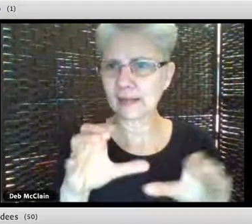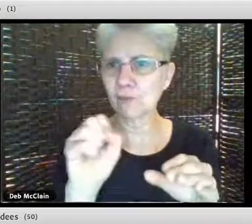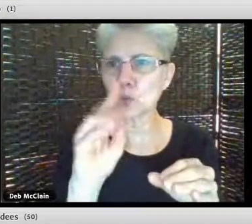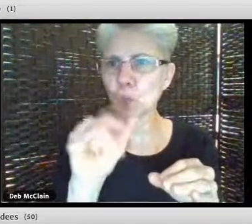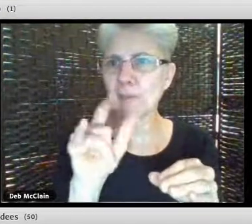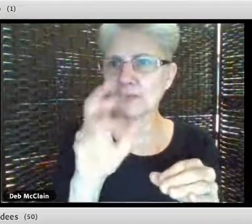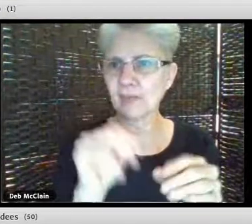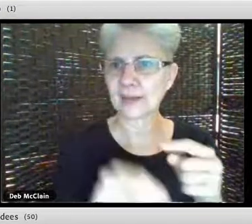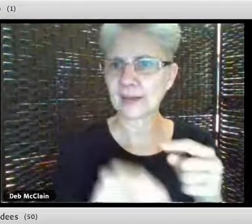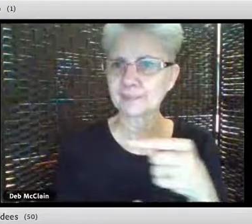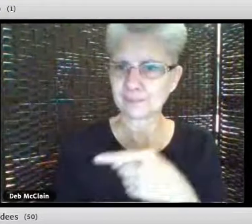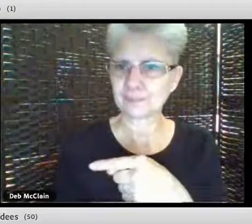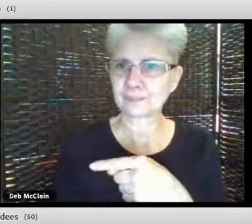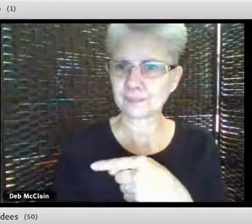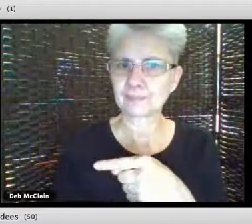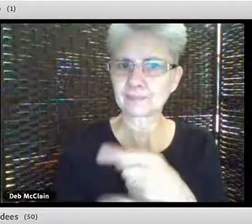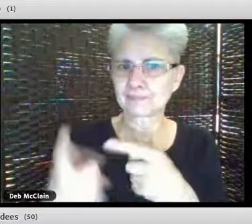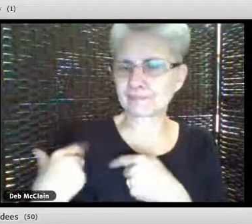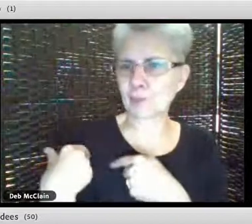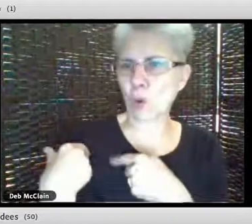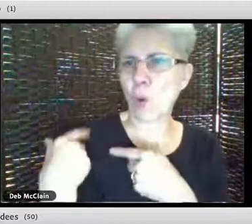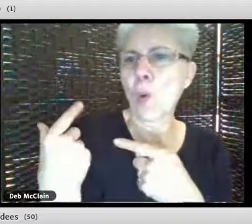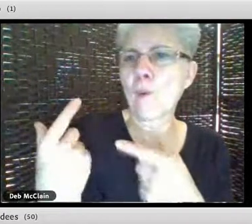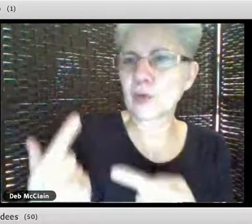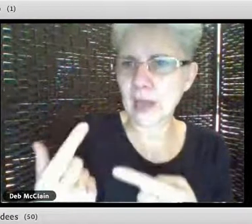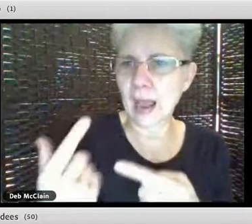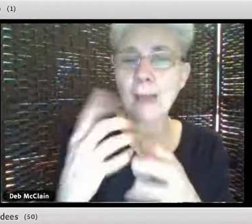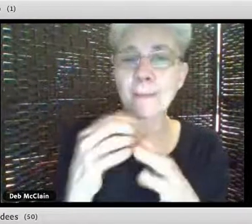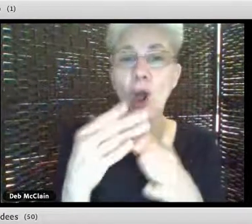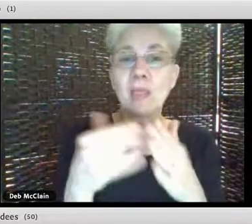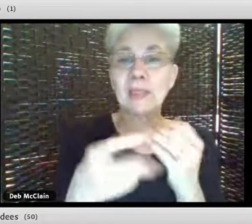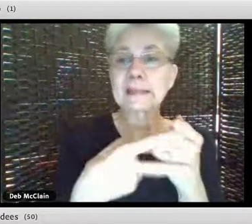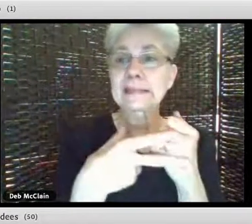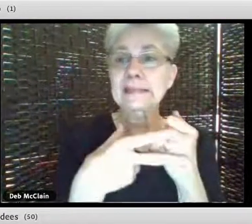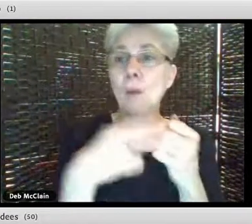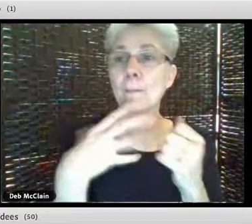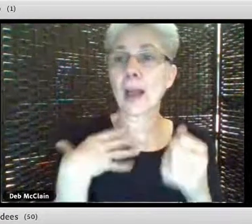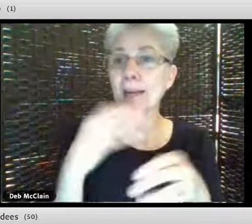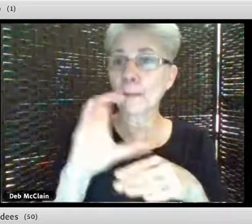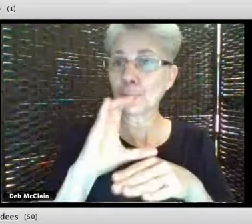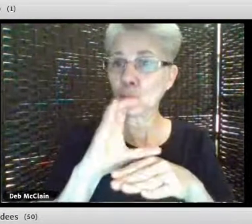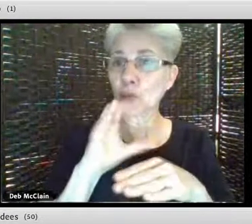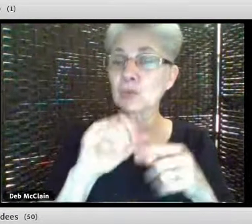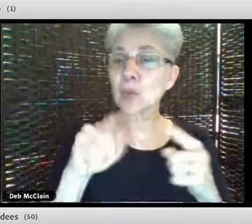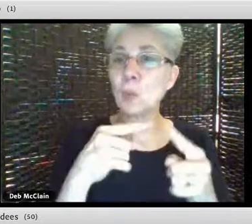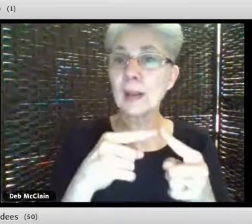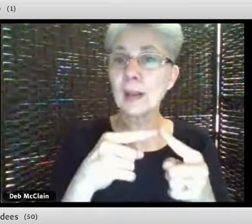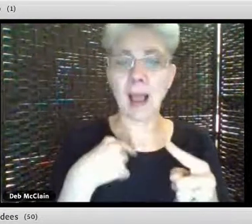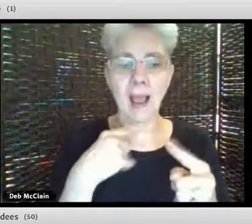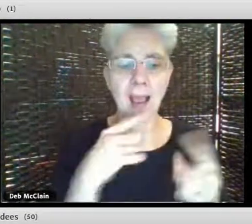which is quite a bit over time, and all this stuff is on my computer, so when I sync to my computer,